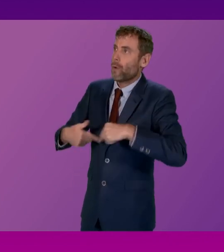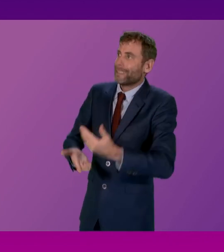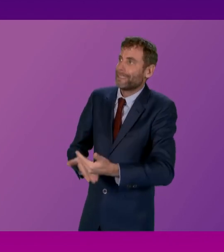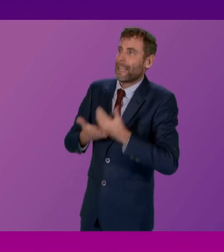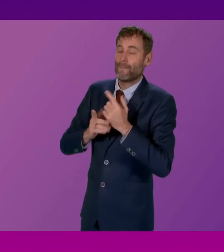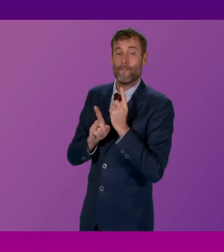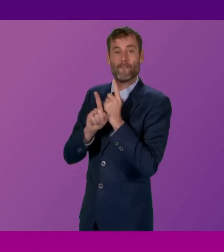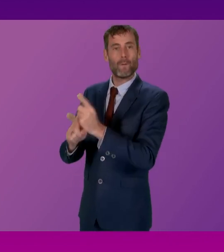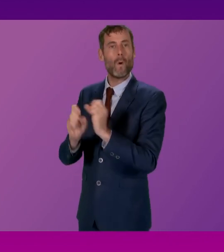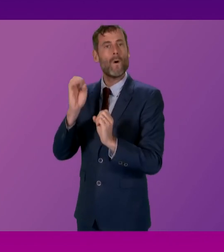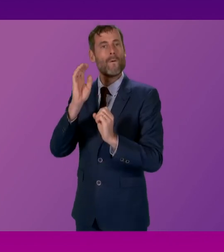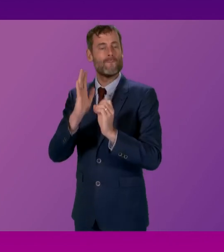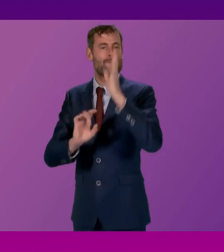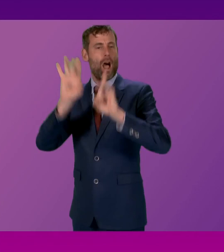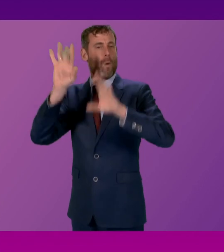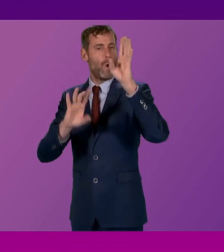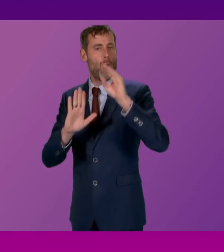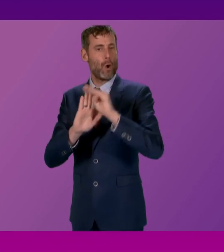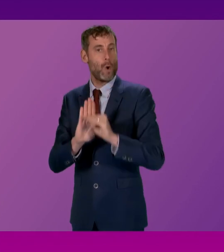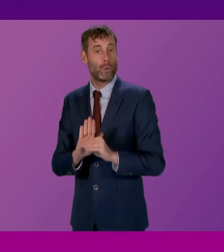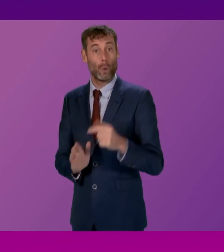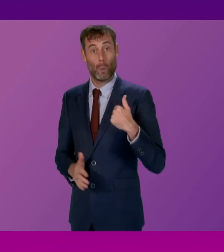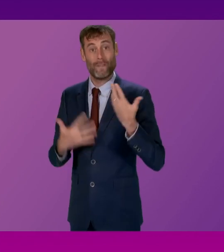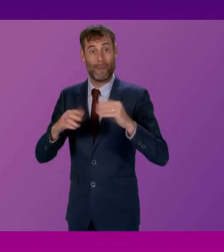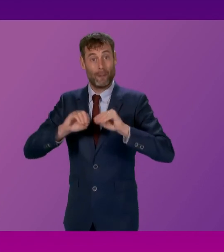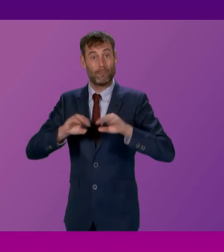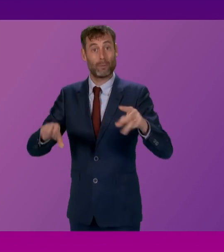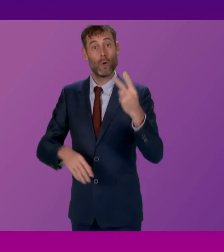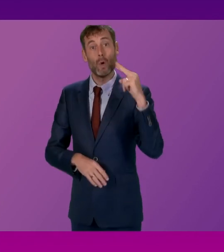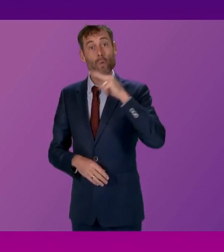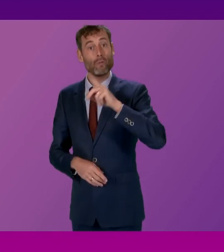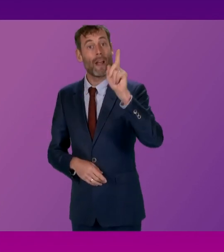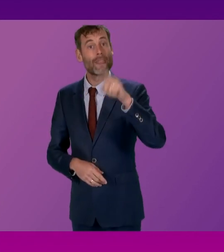In addition, we have distributed more than 200,000 safety leaflets to retailers, the